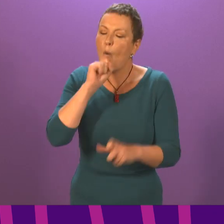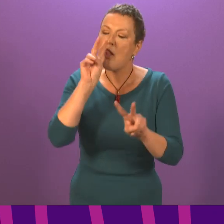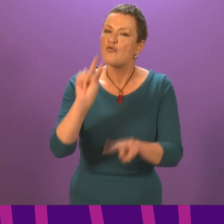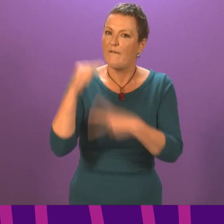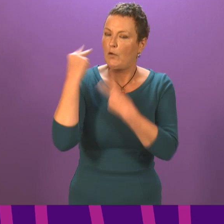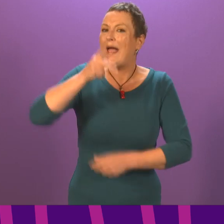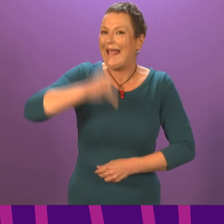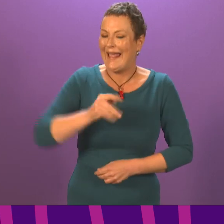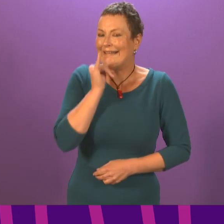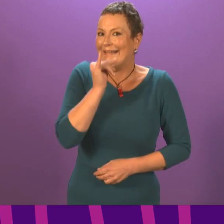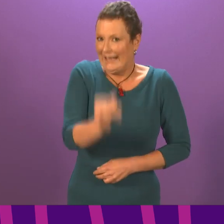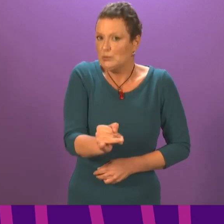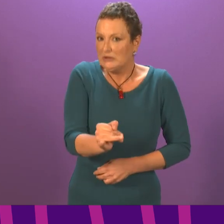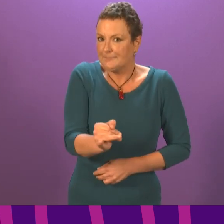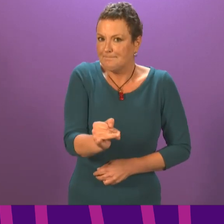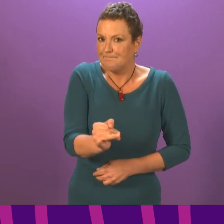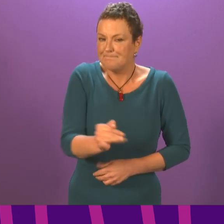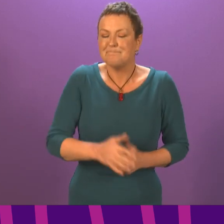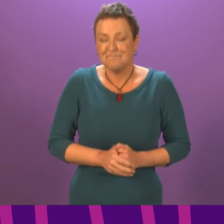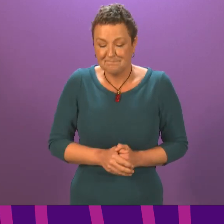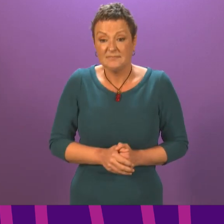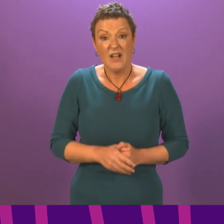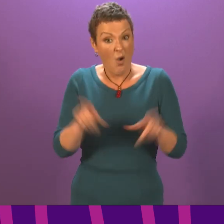next week. I have also asked the Minister for Parliamentary Business and Veterans to